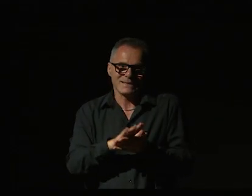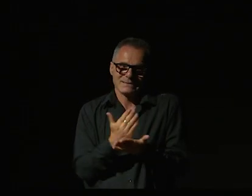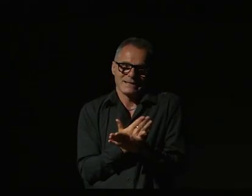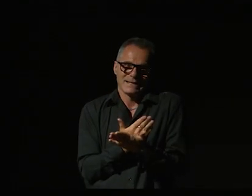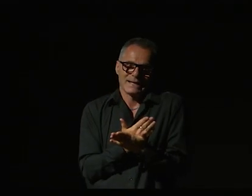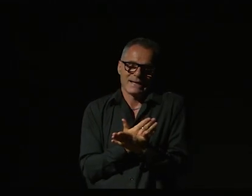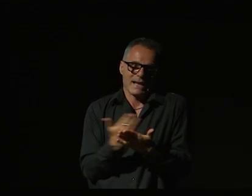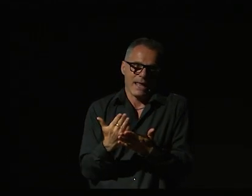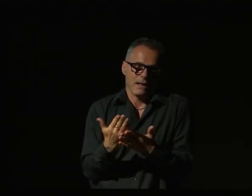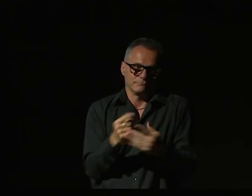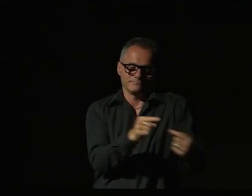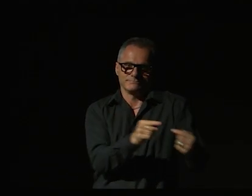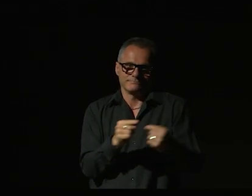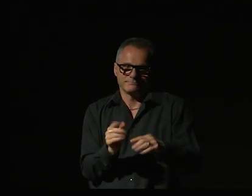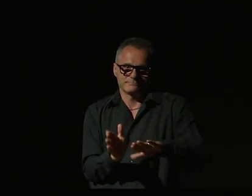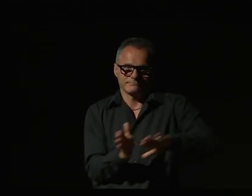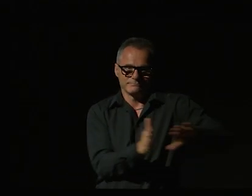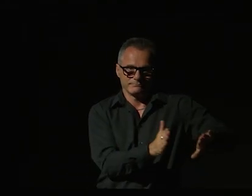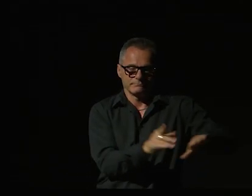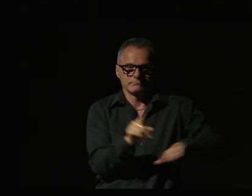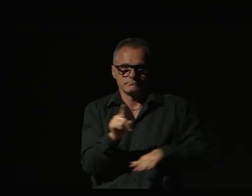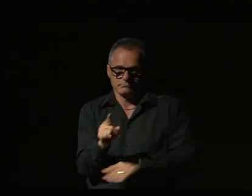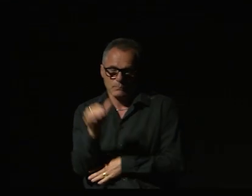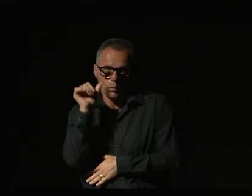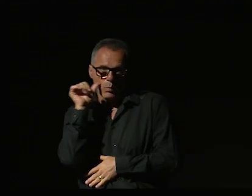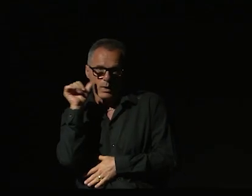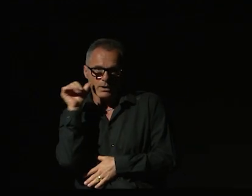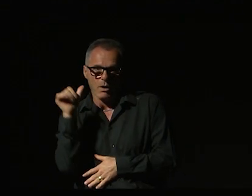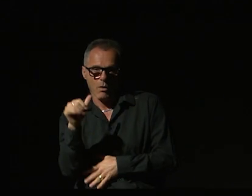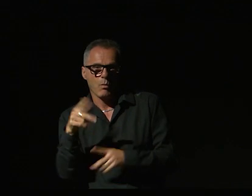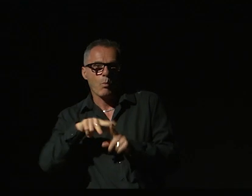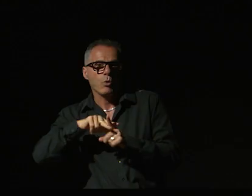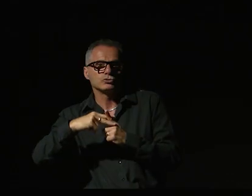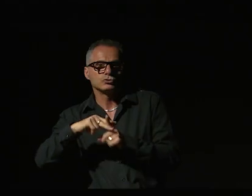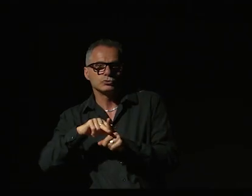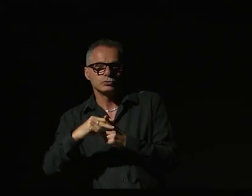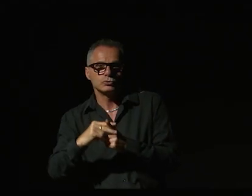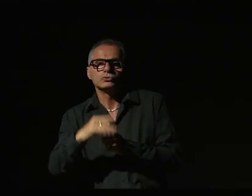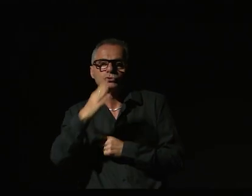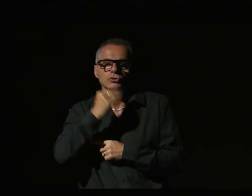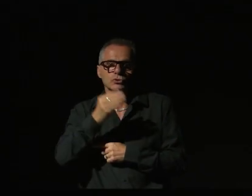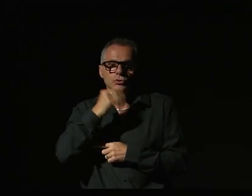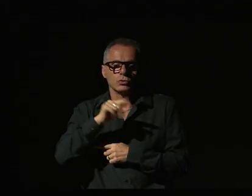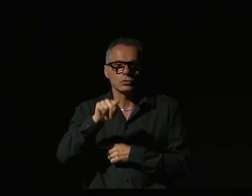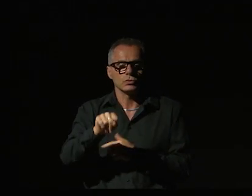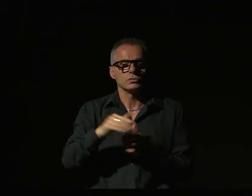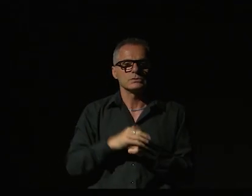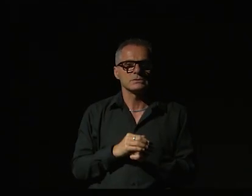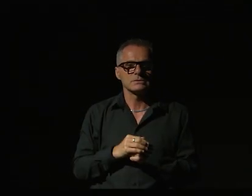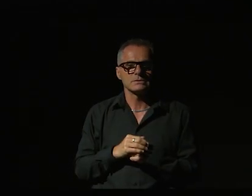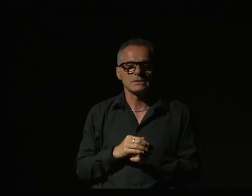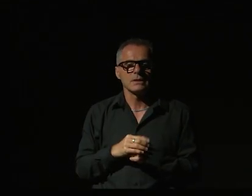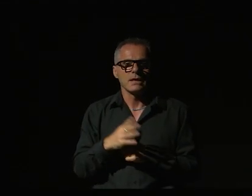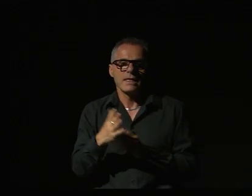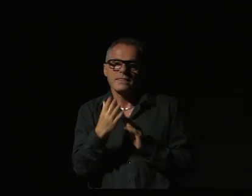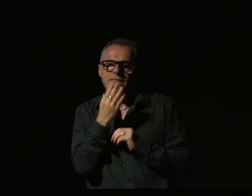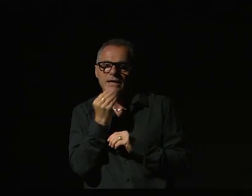longstanding debates about whether full-scale cartoons were employed, or whether the Carracci relied primarily on smaller 'modeli'